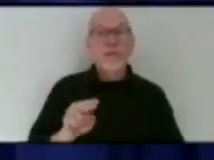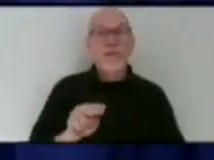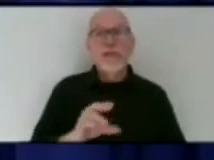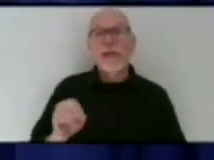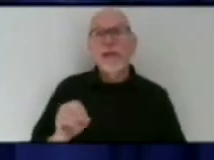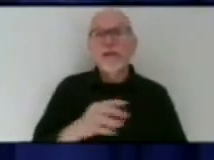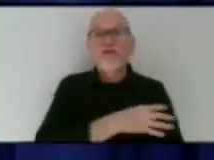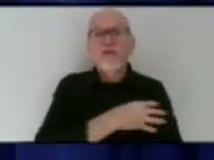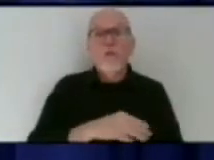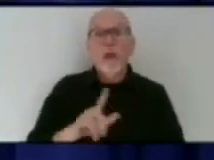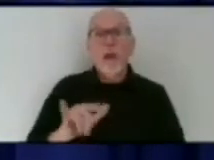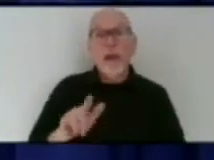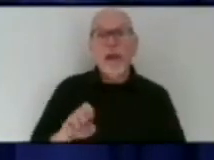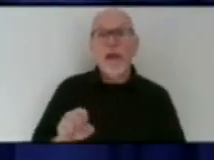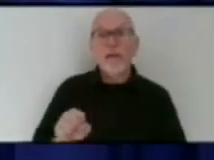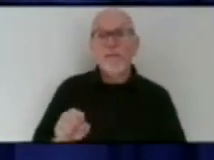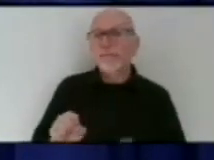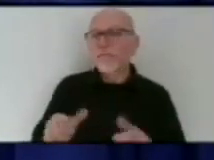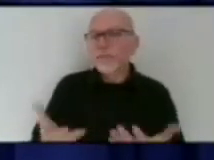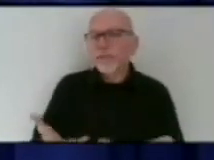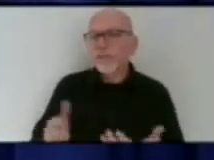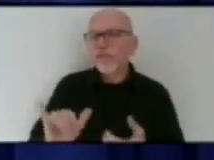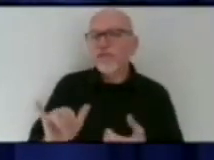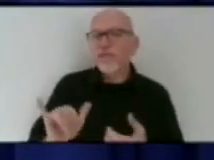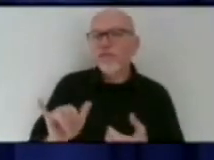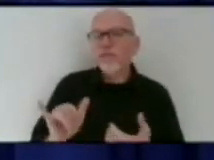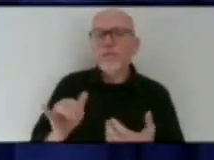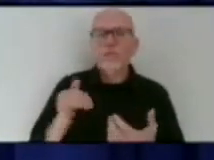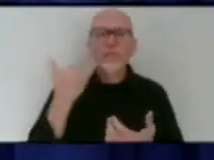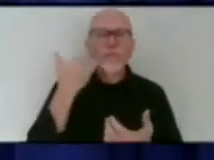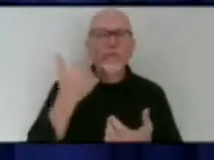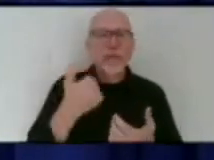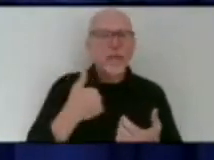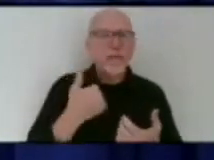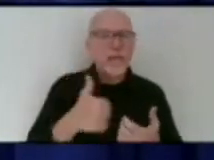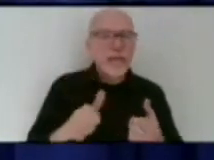also available to follow up on some of the comments that Dr Box had and Dr we